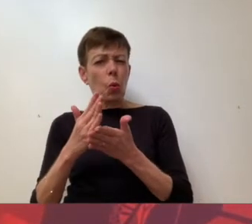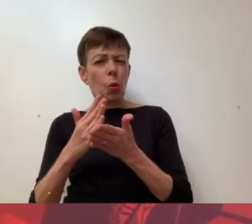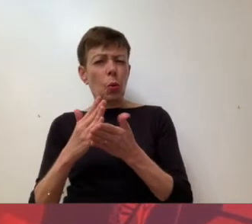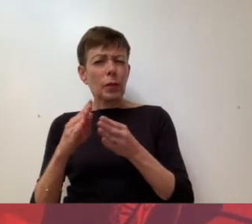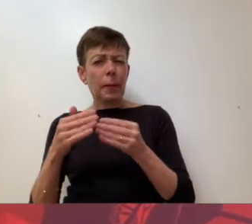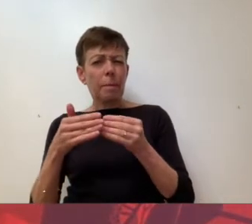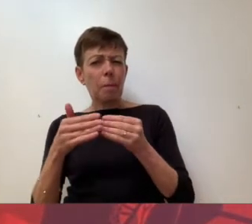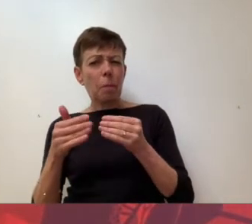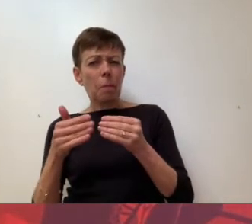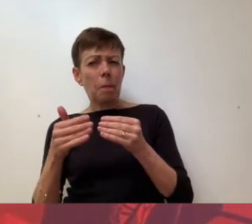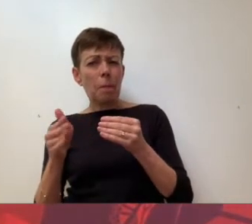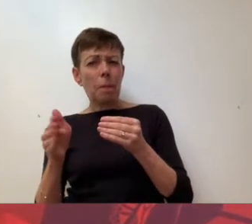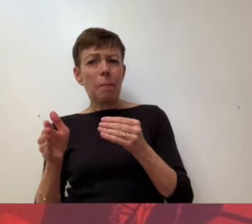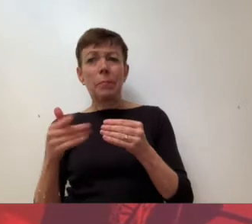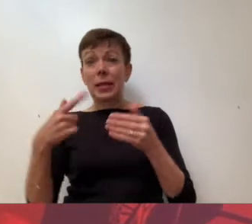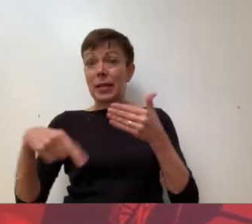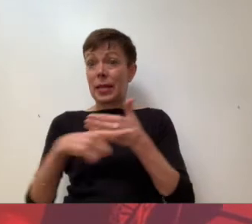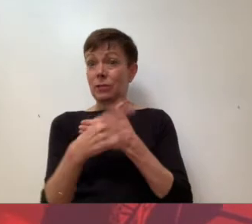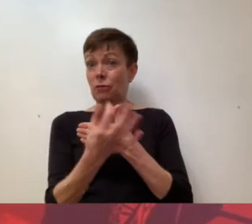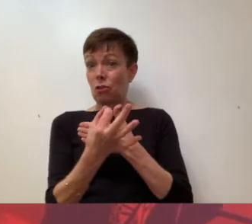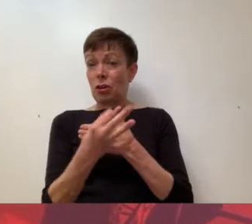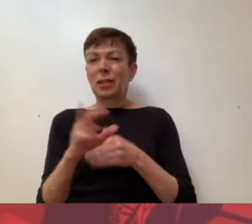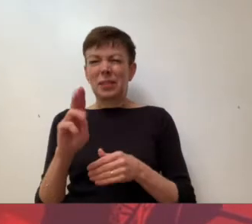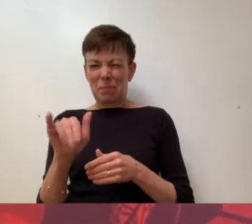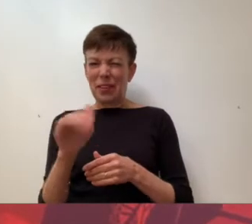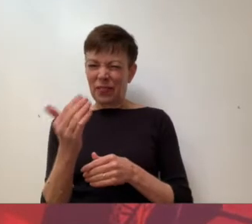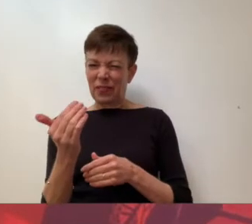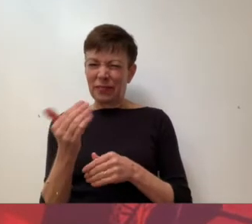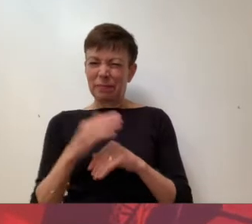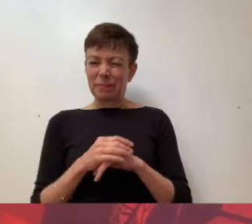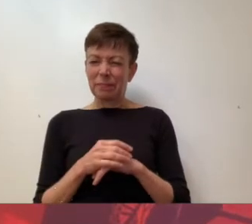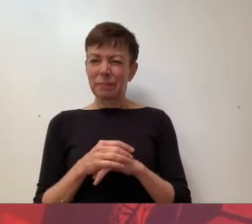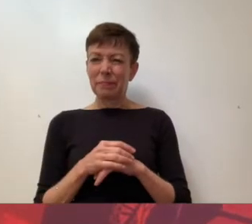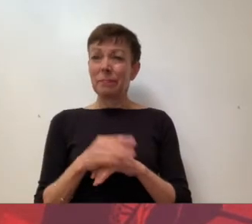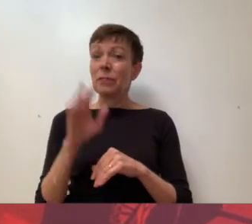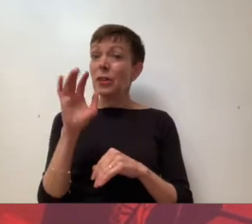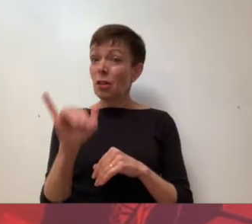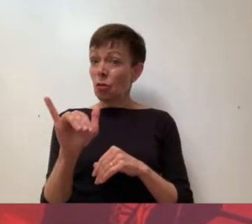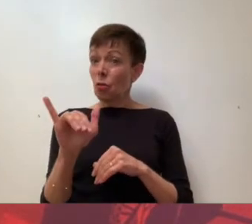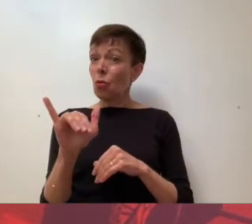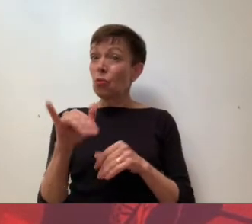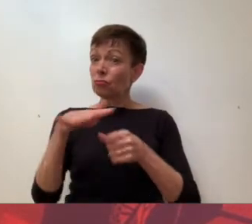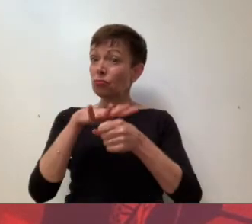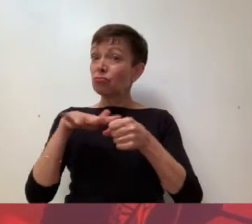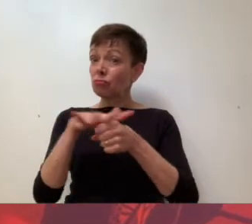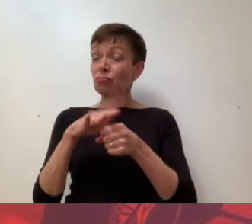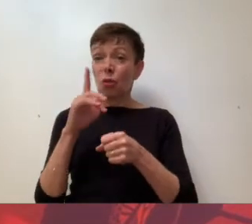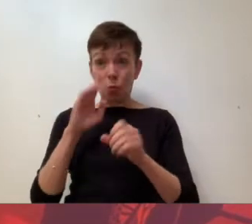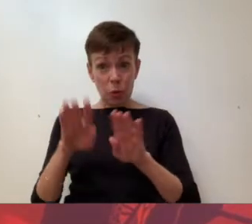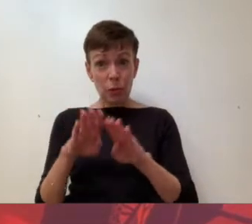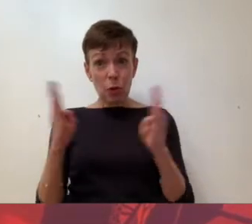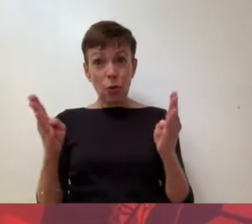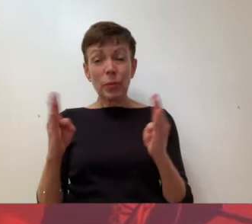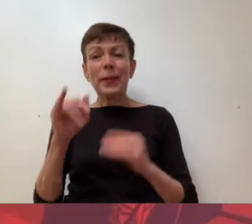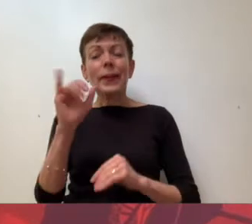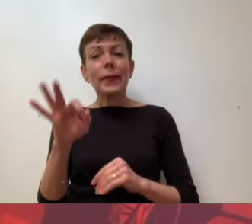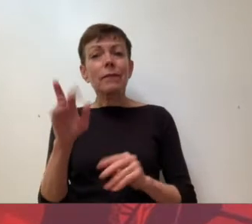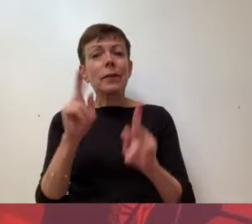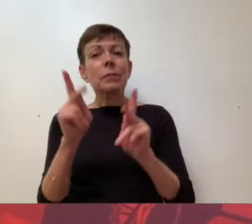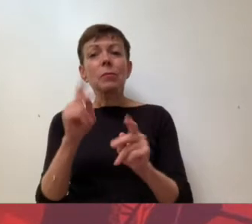will open in phases starting next Friday, which is May 15. These amenities will be available